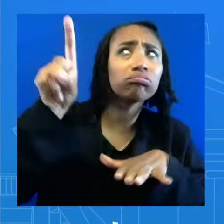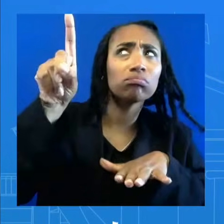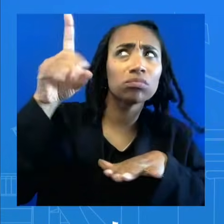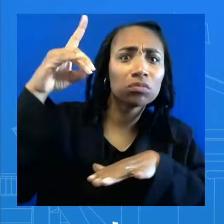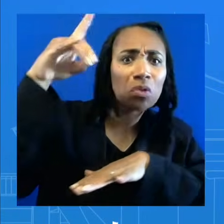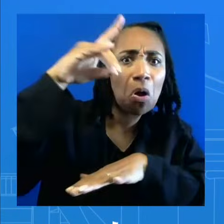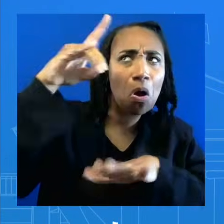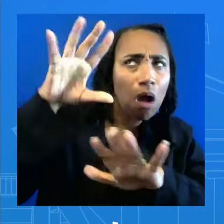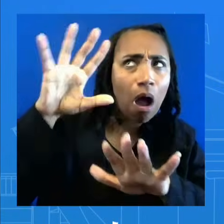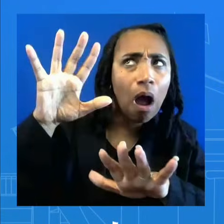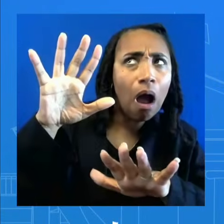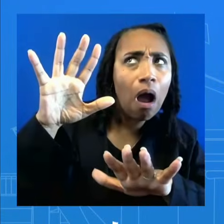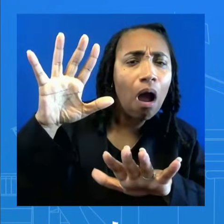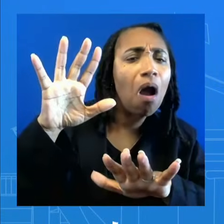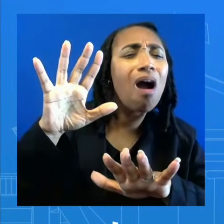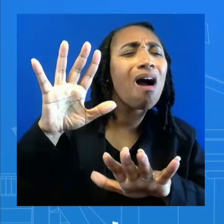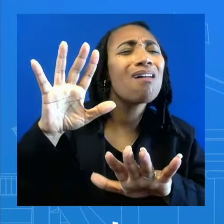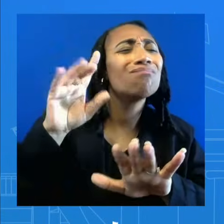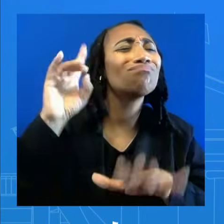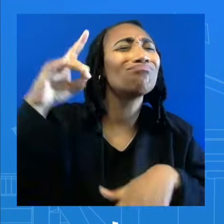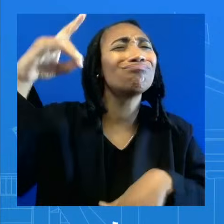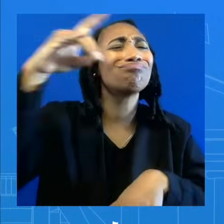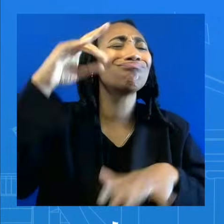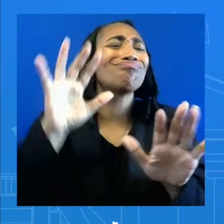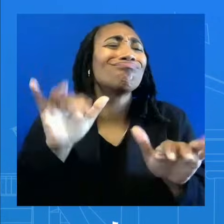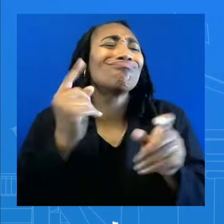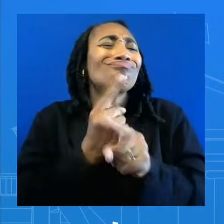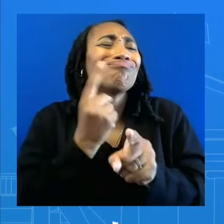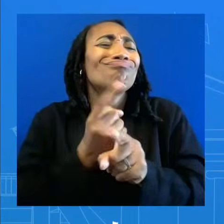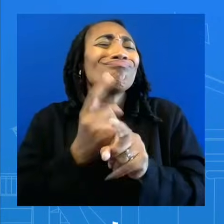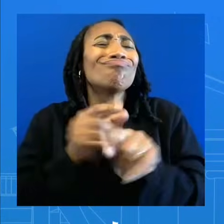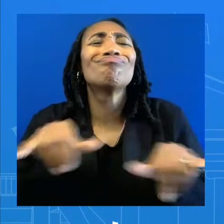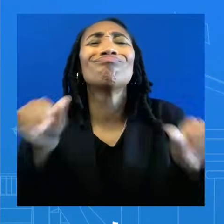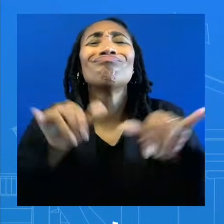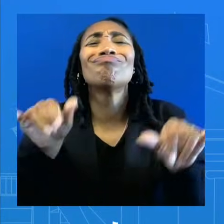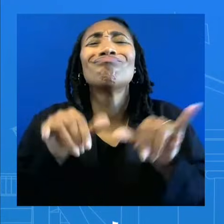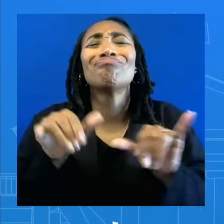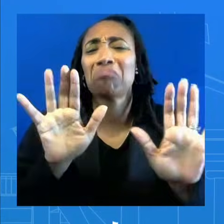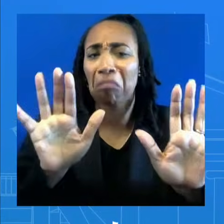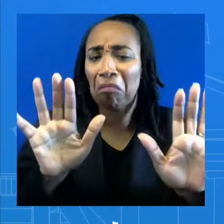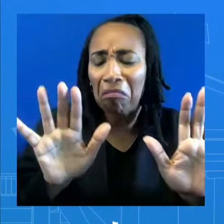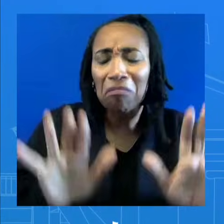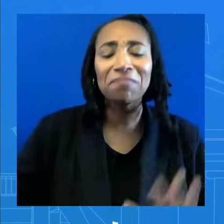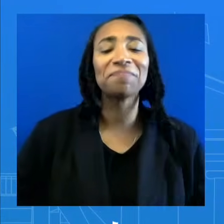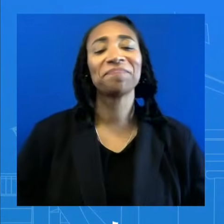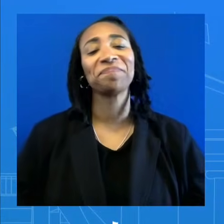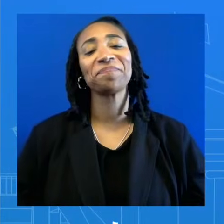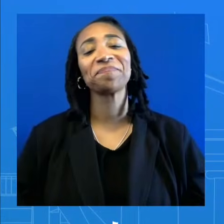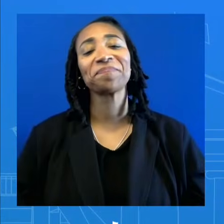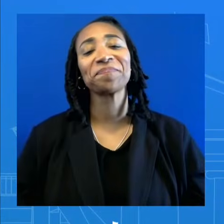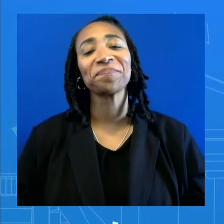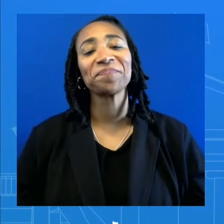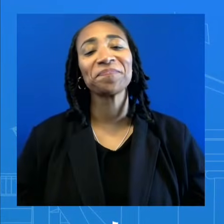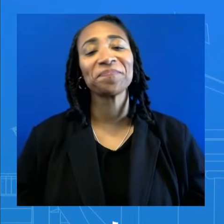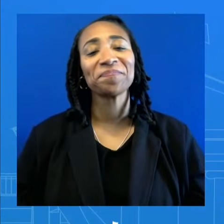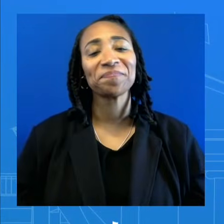is providing support to the State of New Jersey and has confirmed that there is no evidence of any foreign-based involvement from coastal vessels.